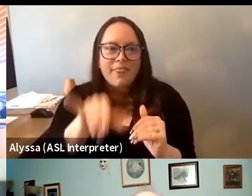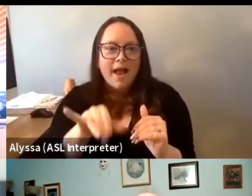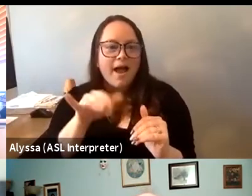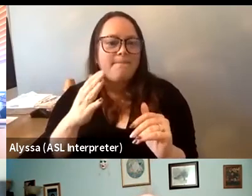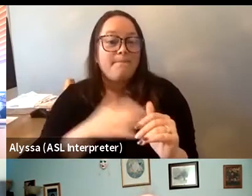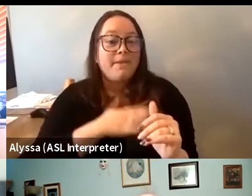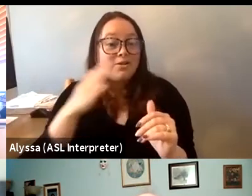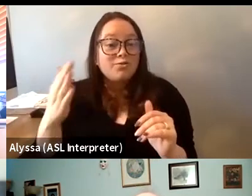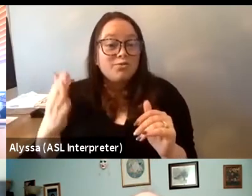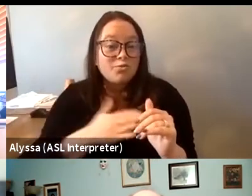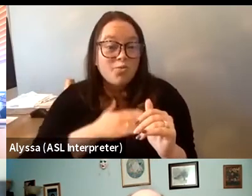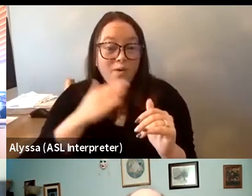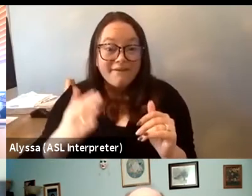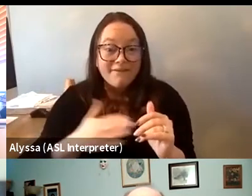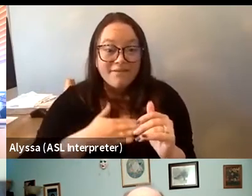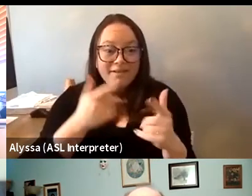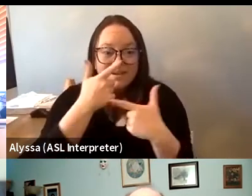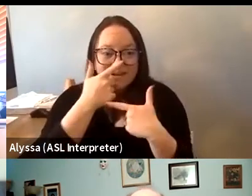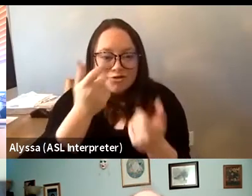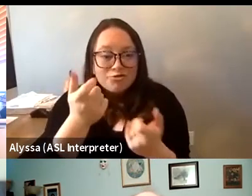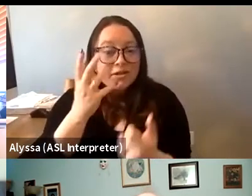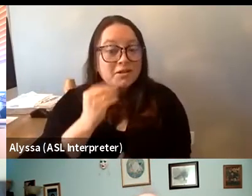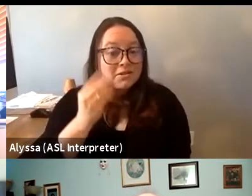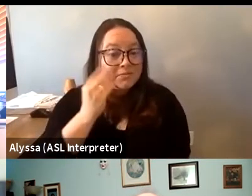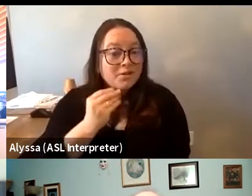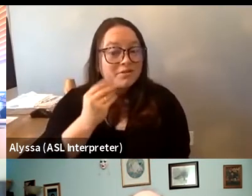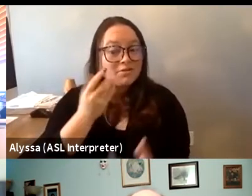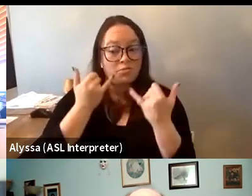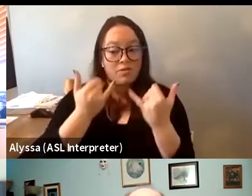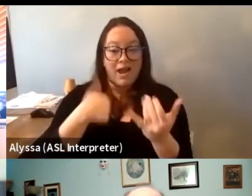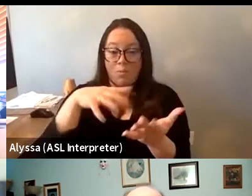very interesting experience. And I learned from him every day. I